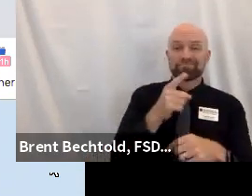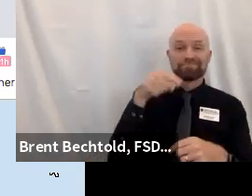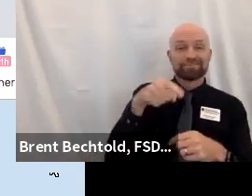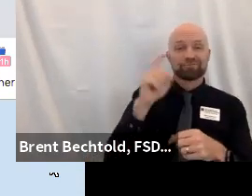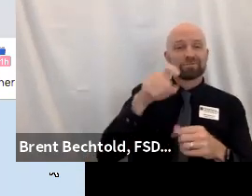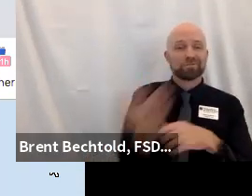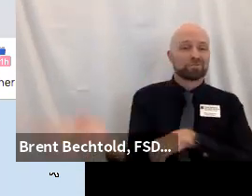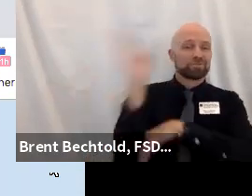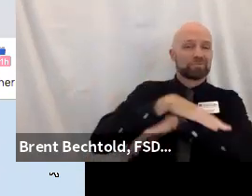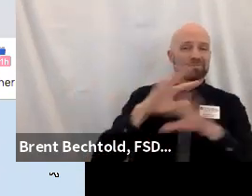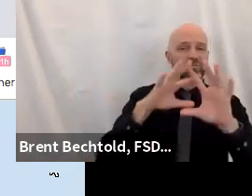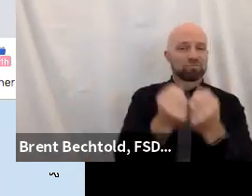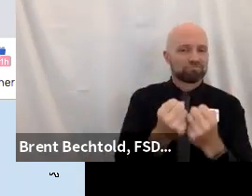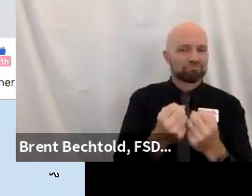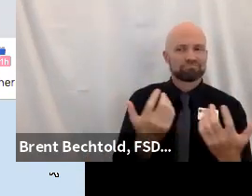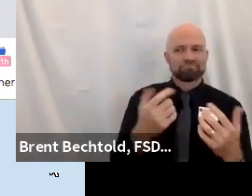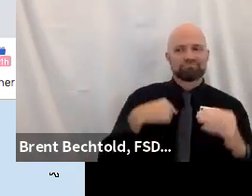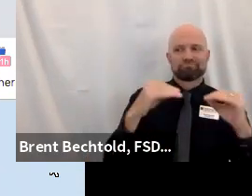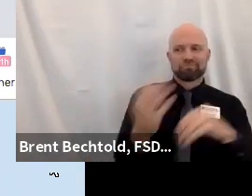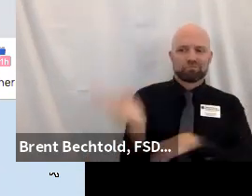I wish we had more time because this should be an all-day workshop.